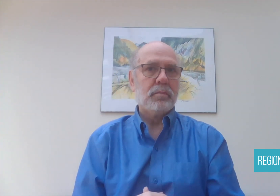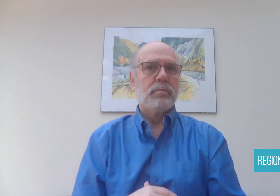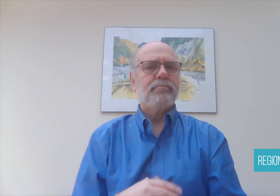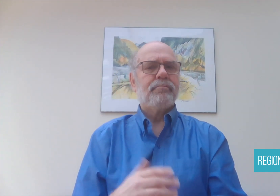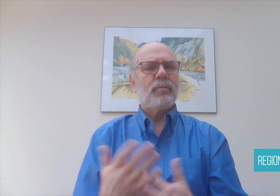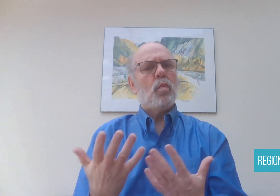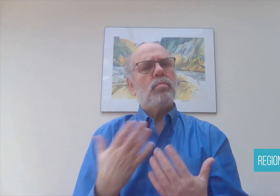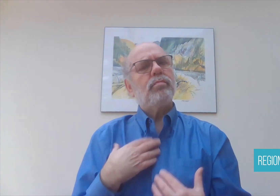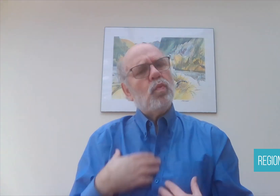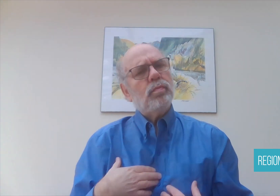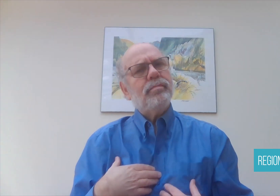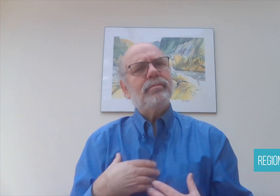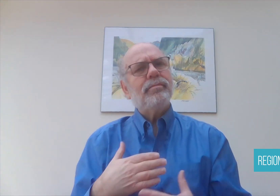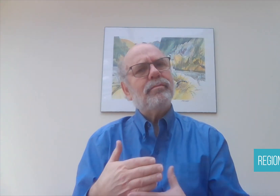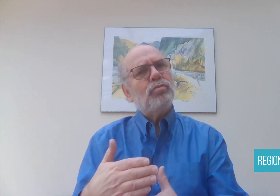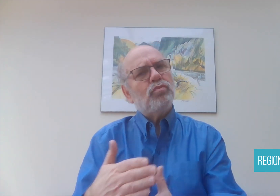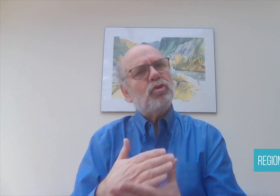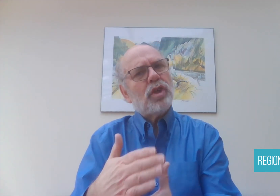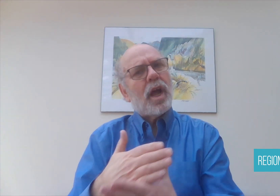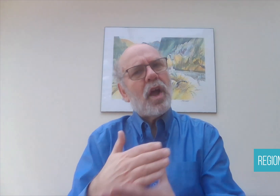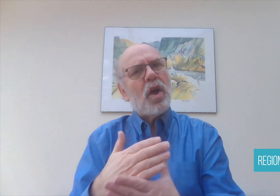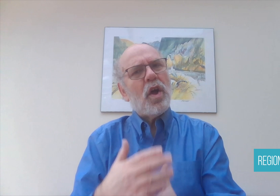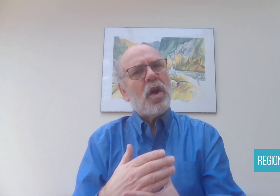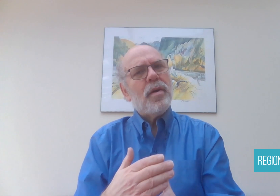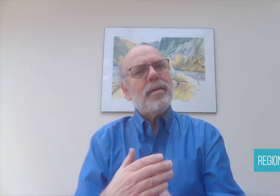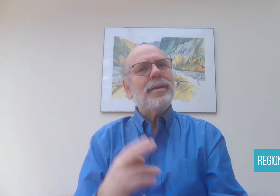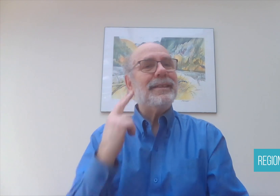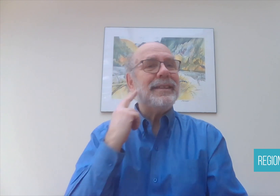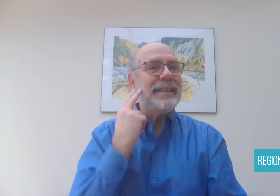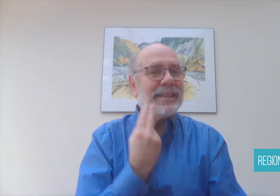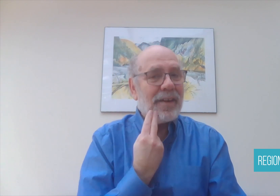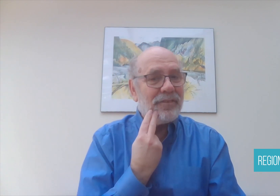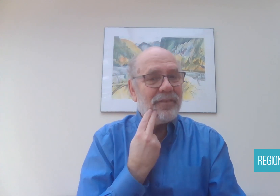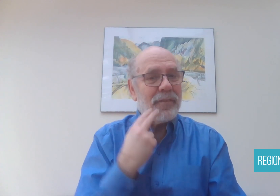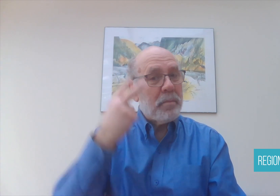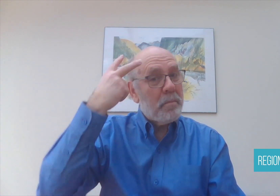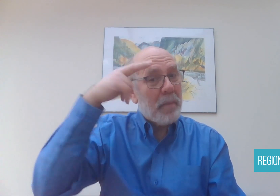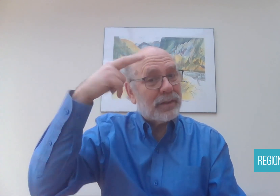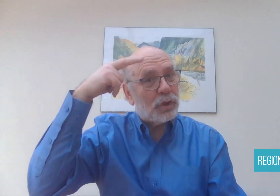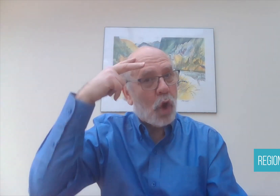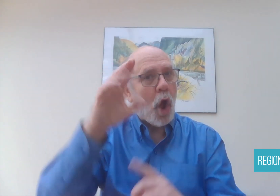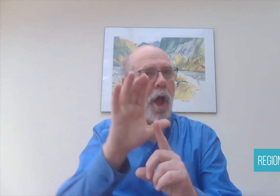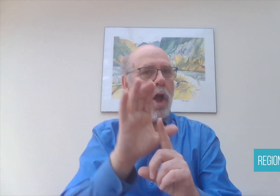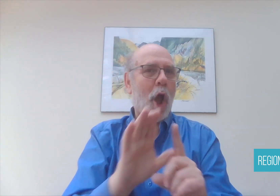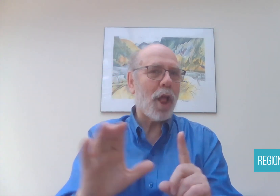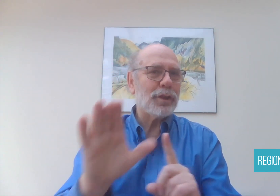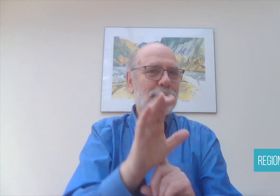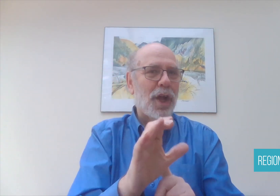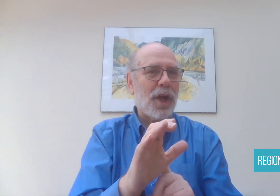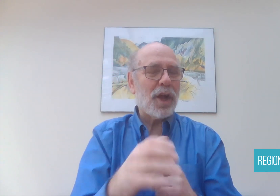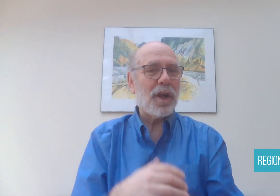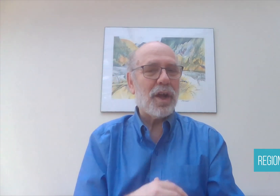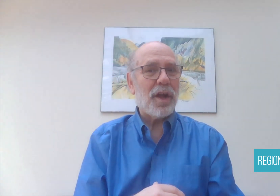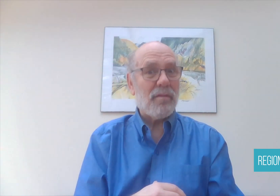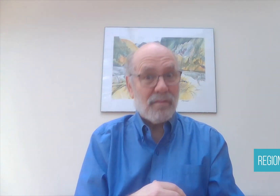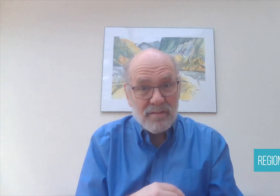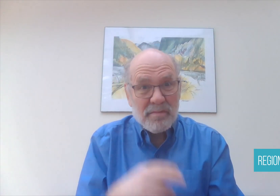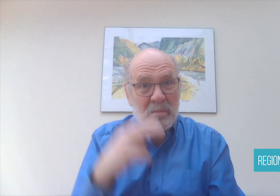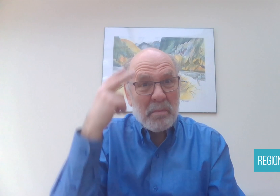shares about Deaf Mexican Culture.